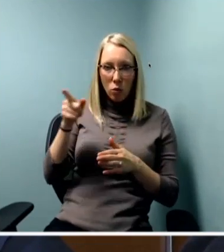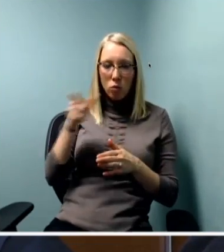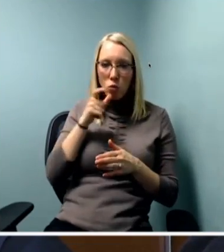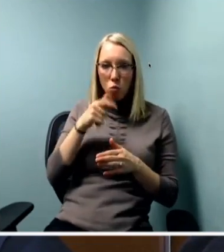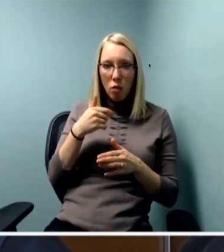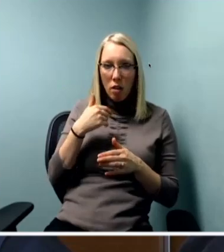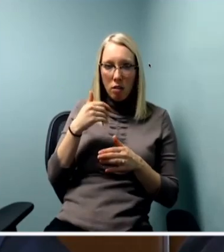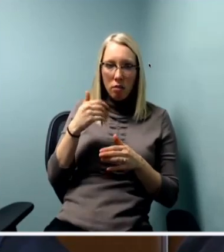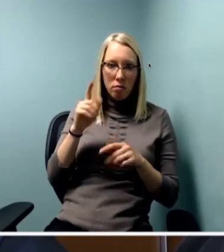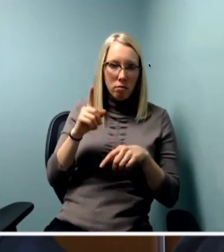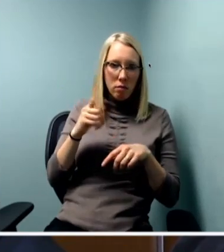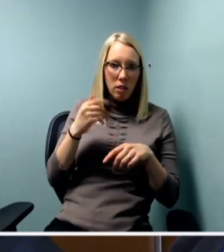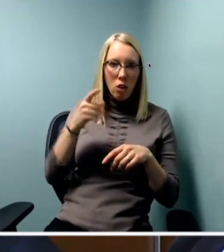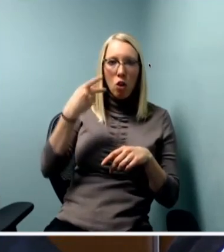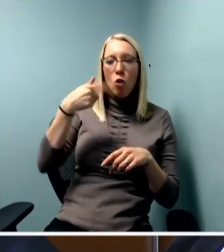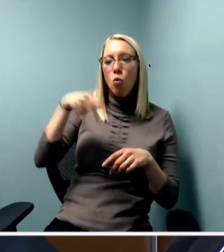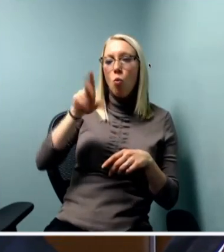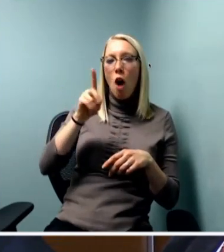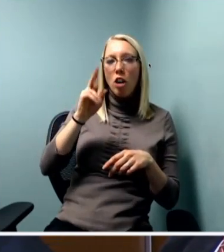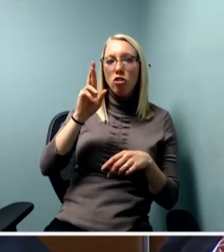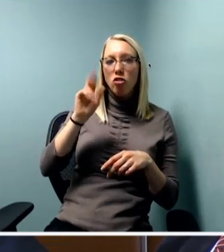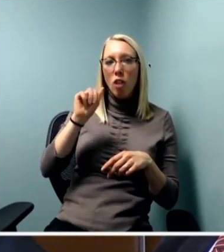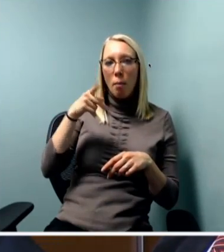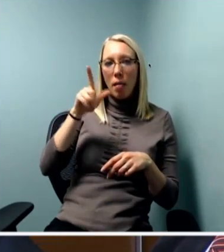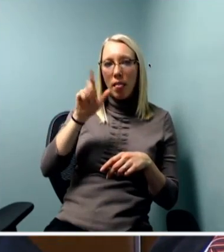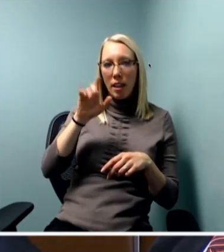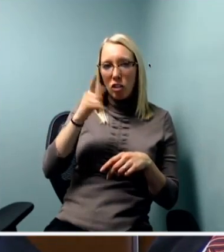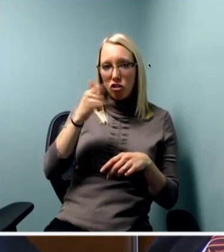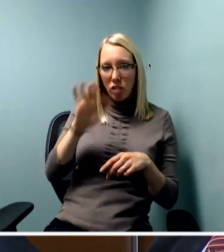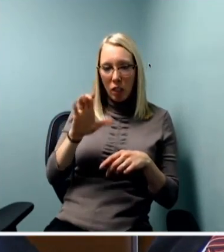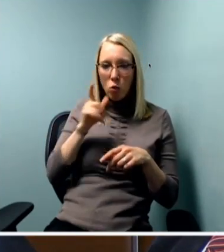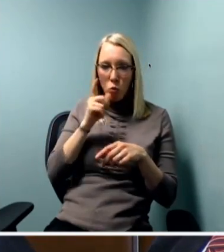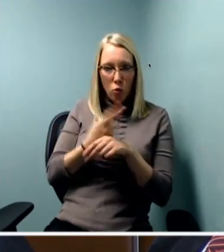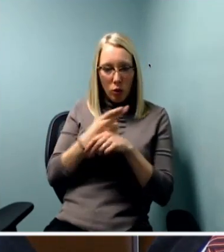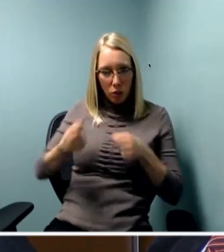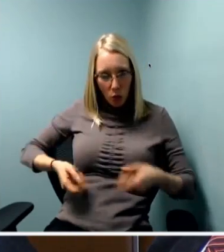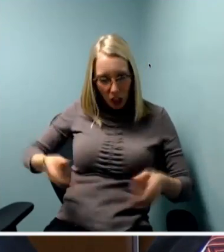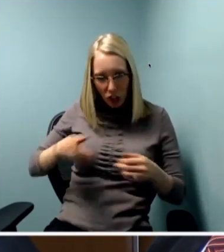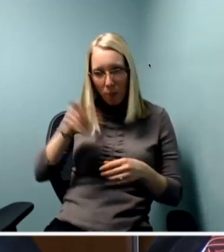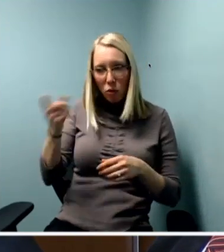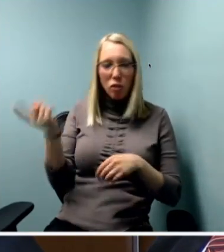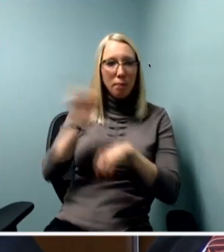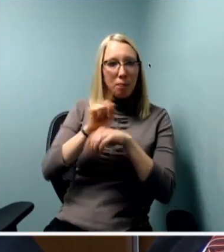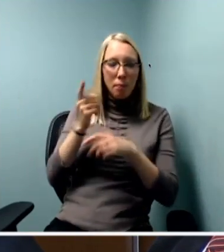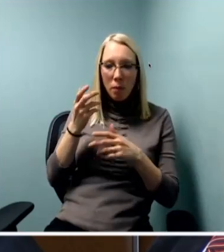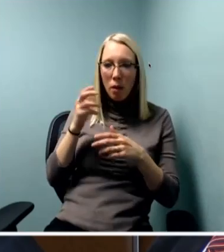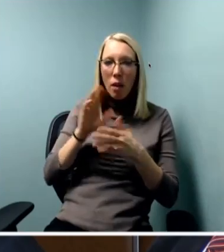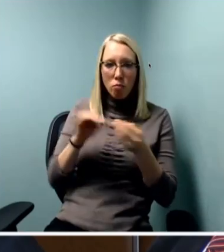and she rolls out and stars attacking Siegfried & Roy.